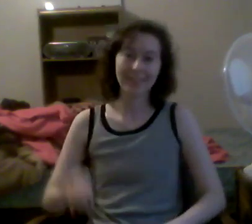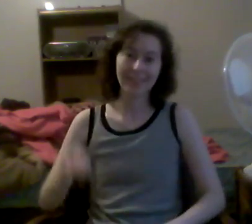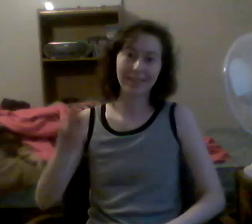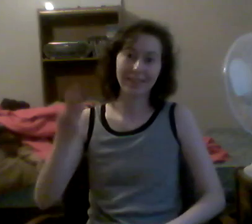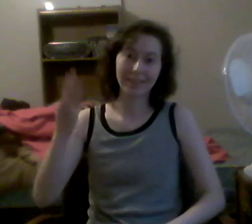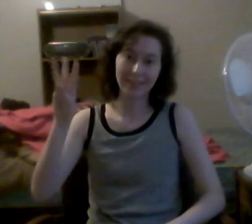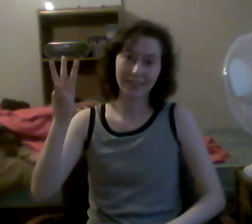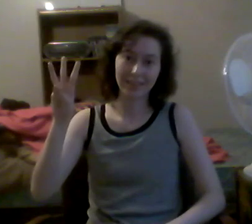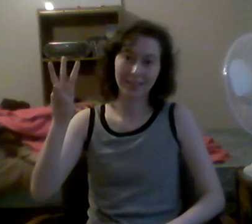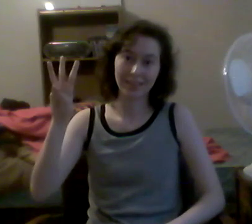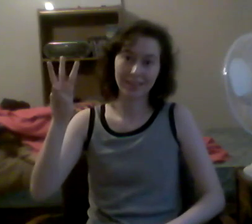61